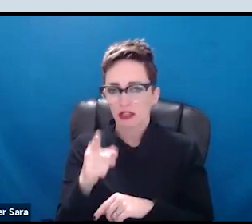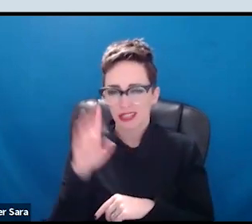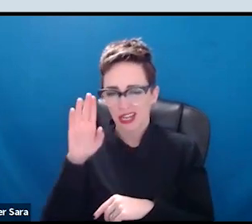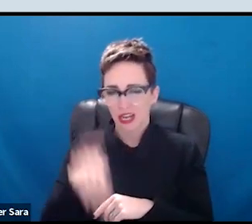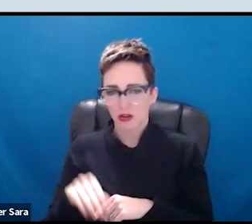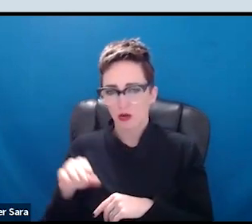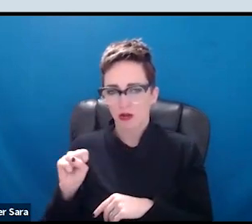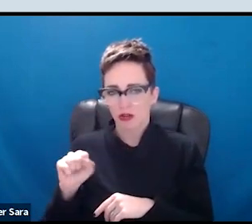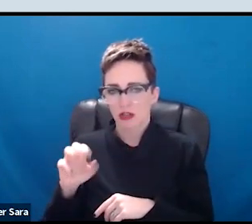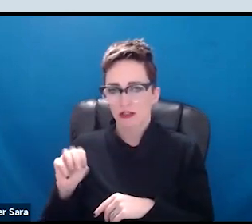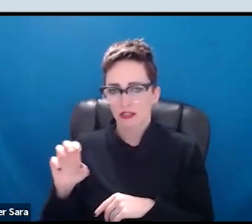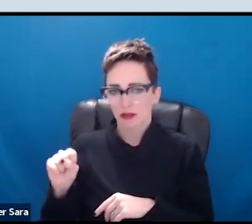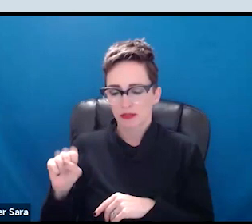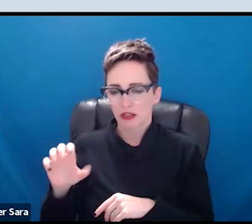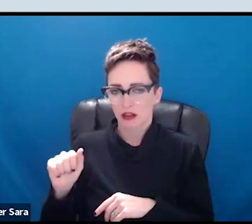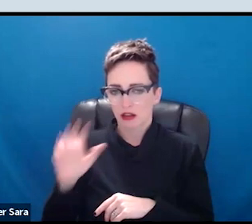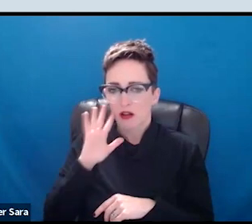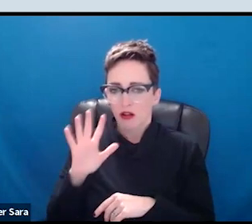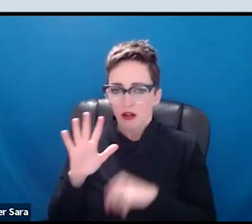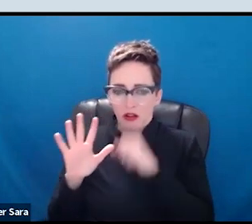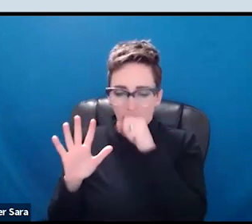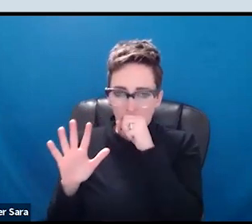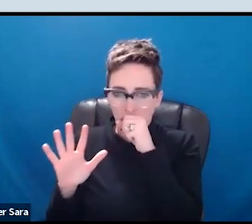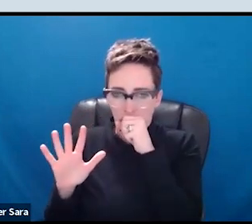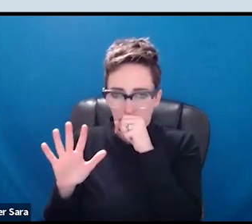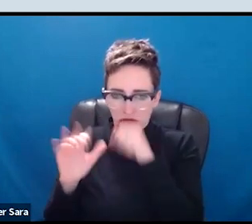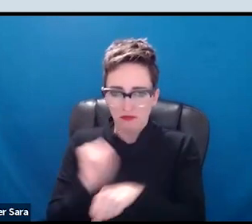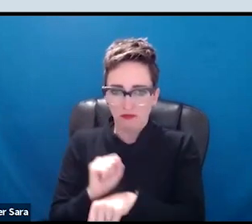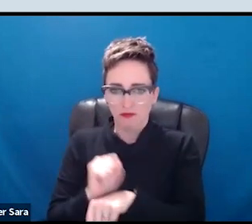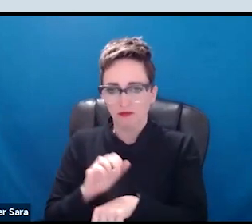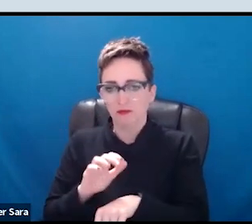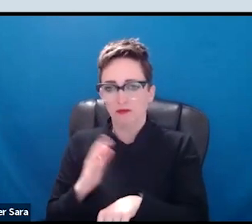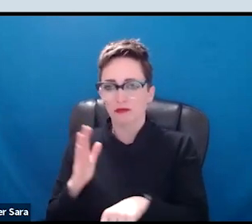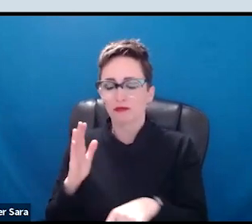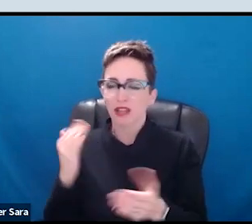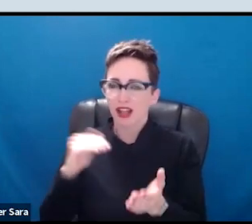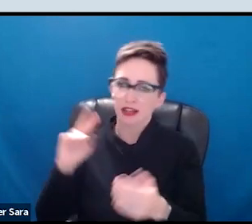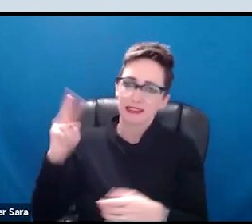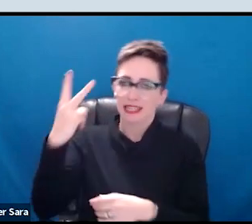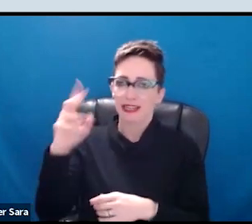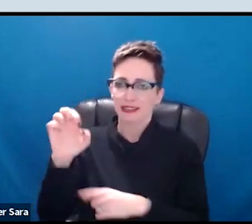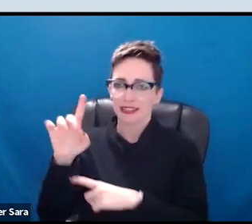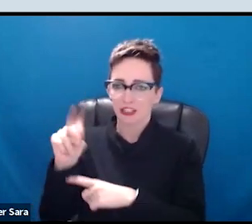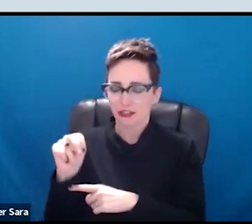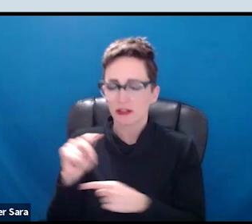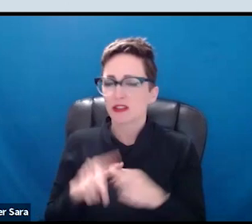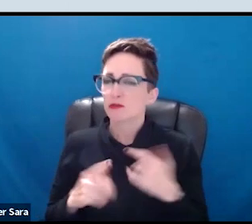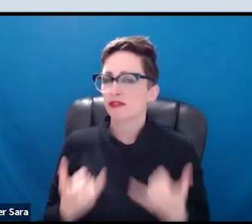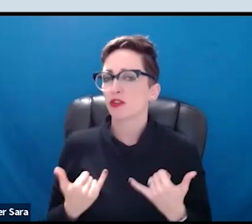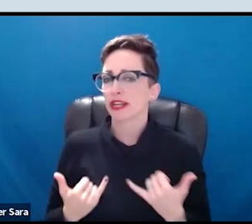on how to improve on this with the second version. For right now that I think it gives you a good starting point